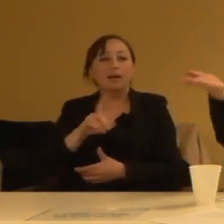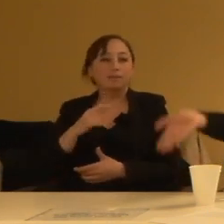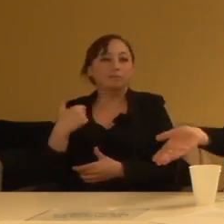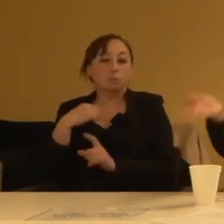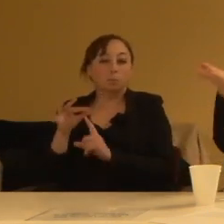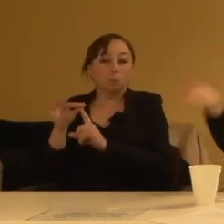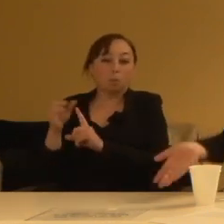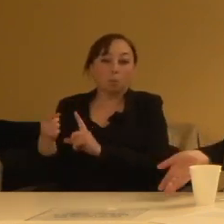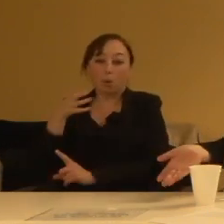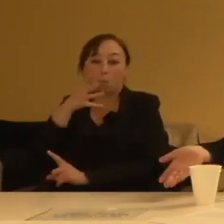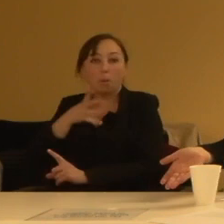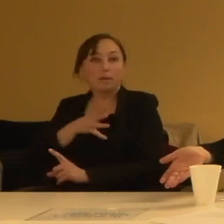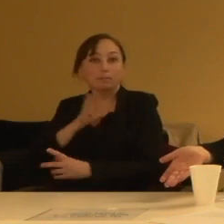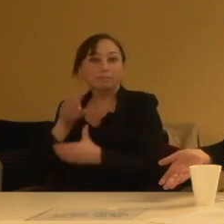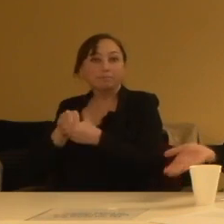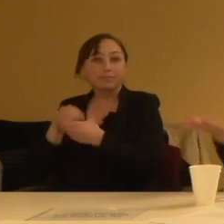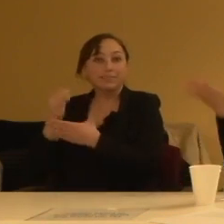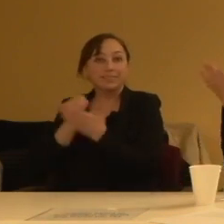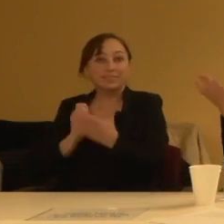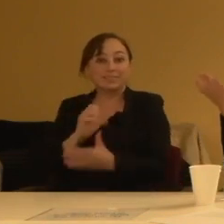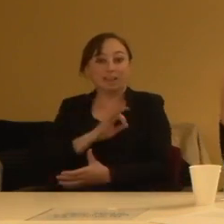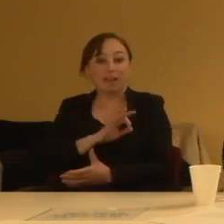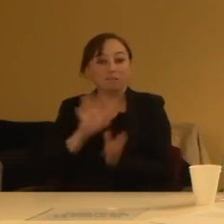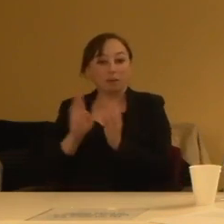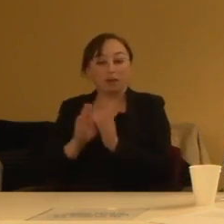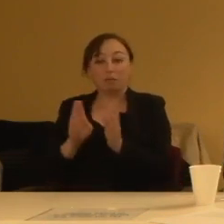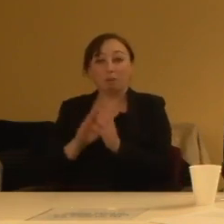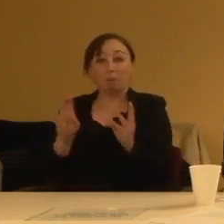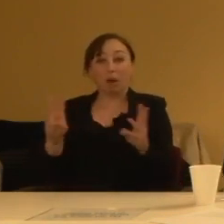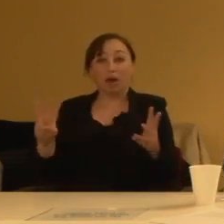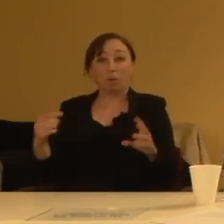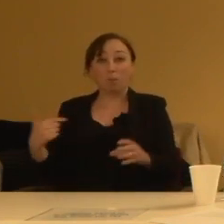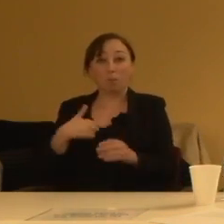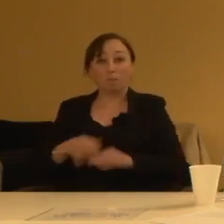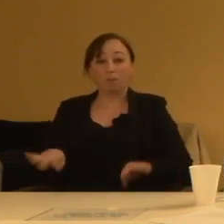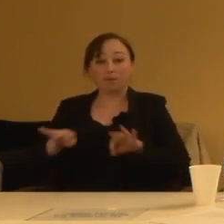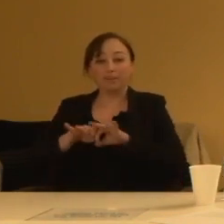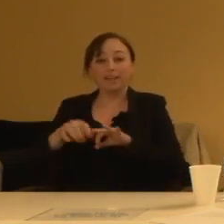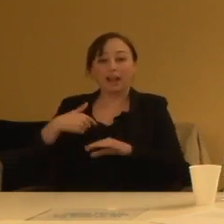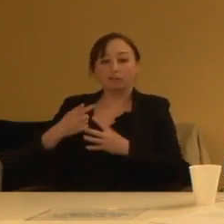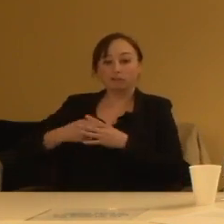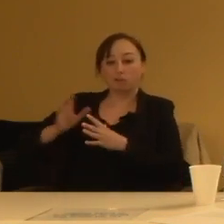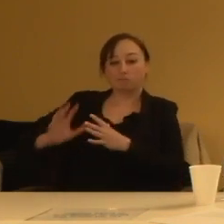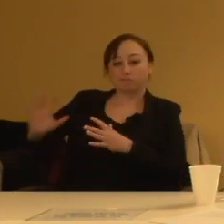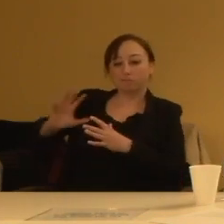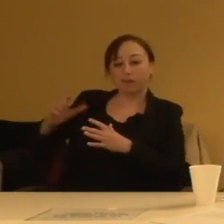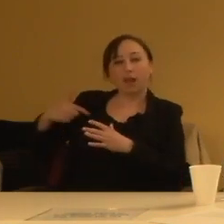there's a woman in an artistic staff meeting," and when I started I was usually the youngest person in the room as well, right?